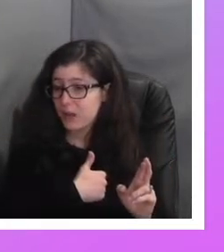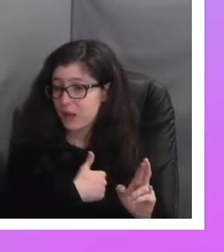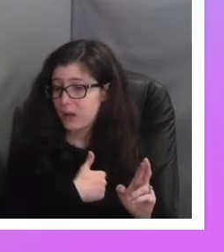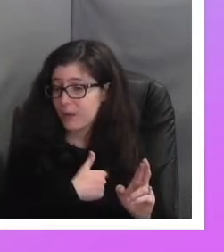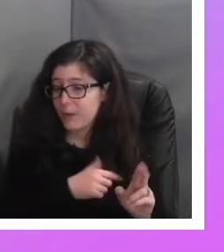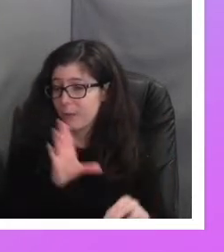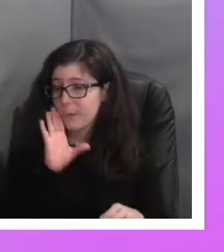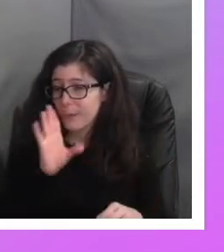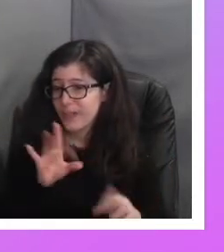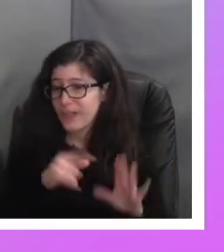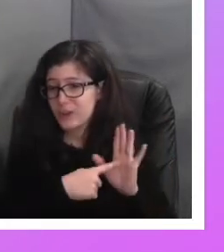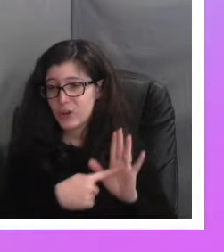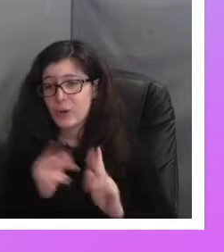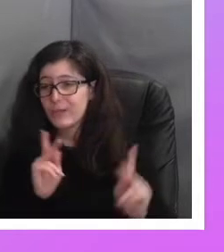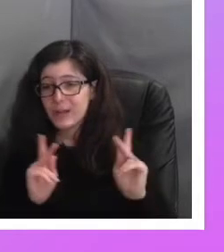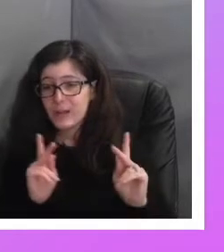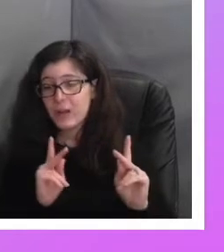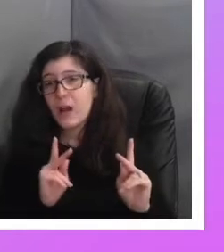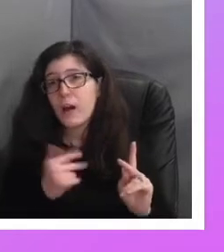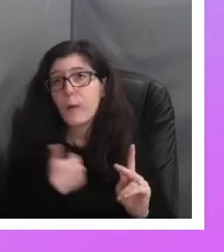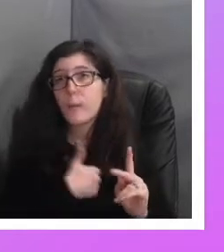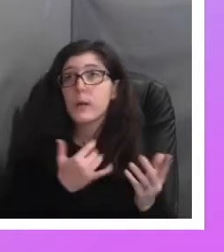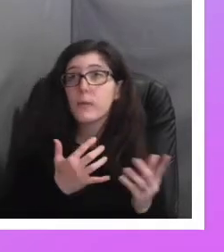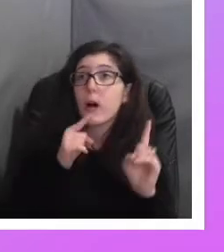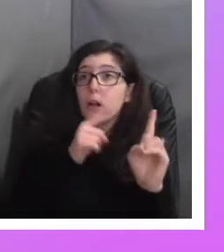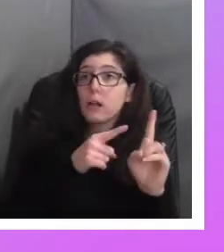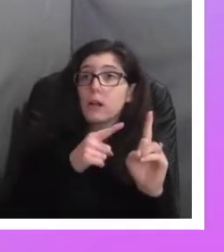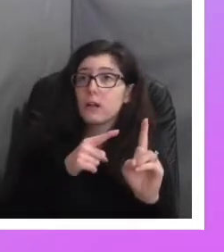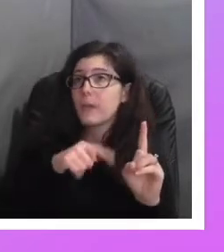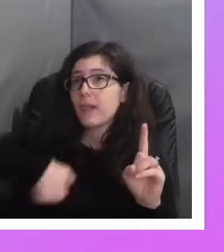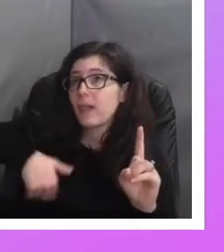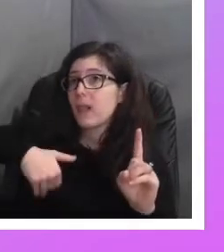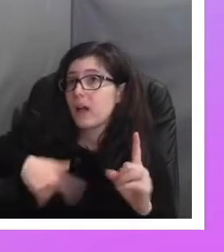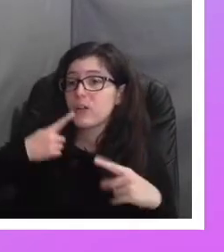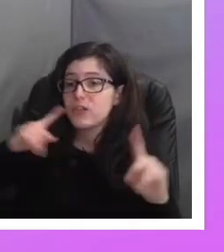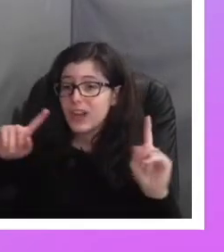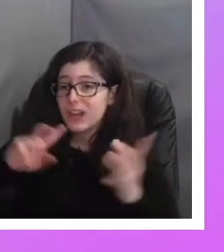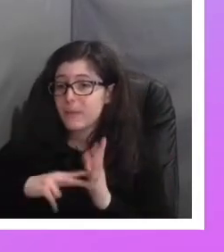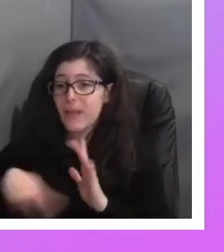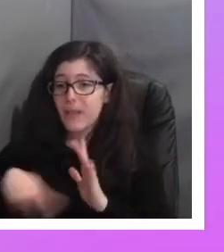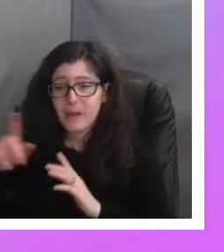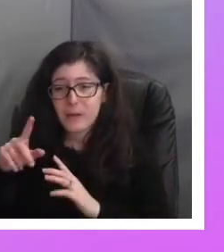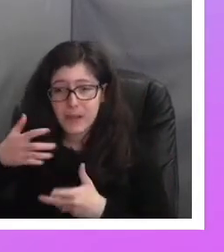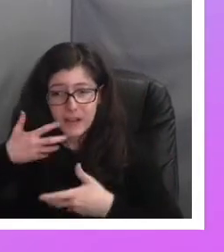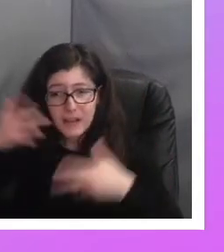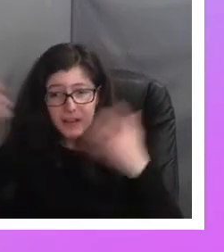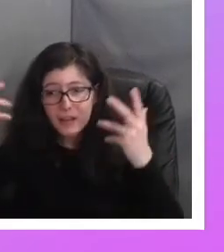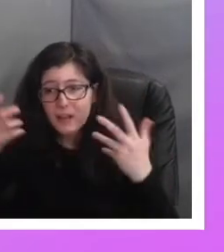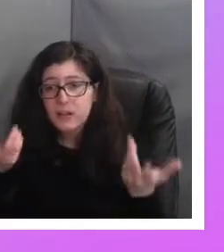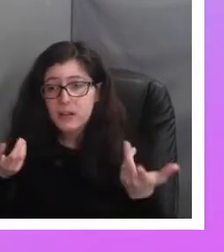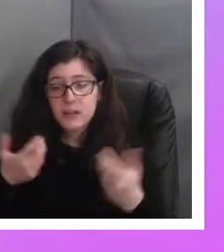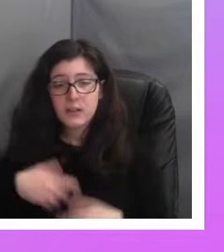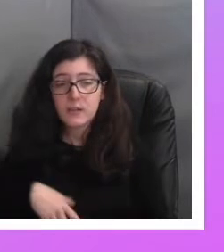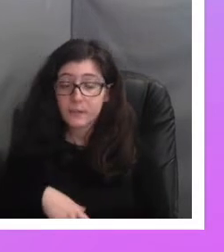we haven't achieved this yet but it is our goal to achieve this?". And my answer is, you know, every blind person who goes to your website